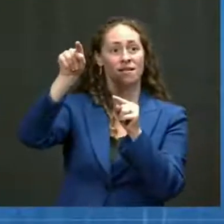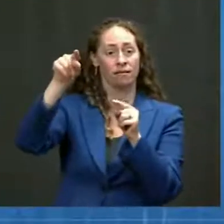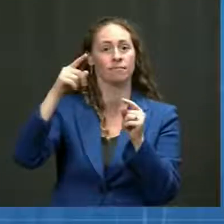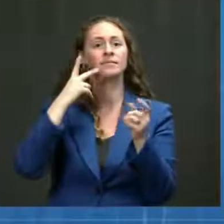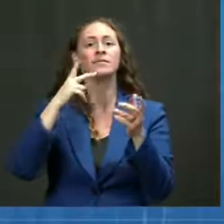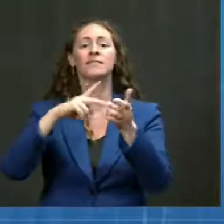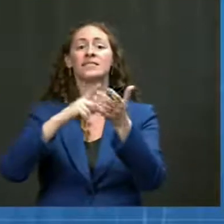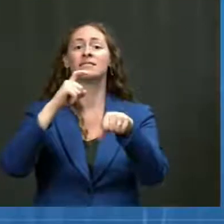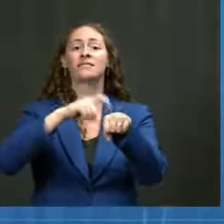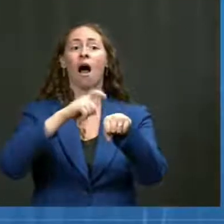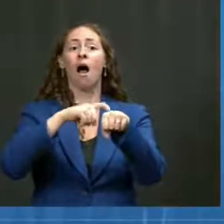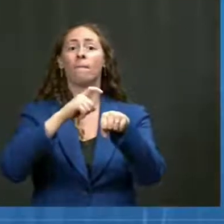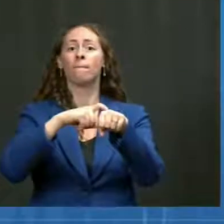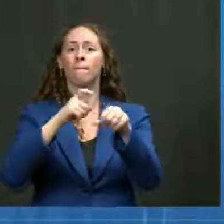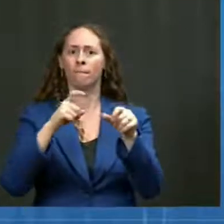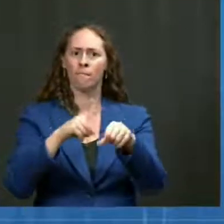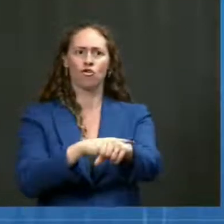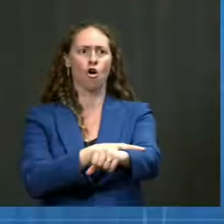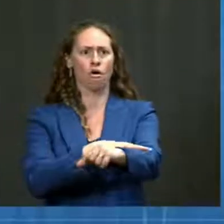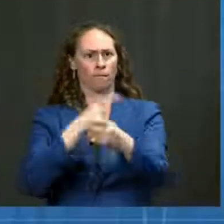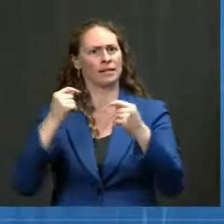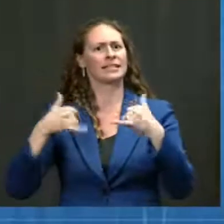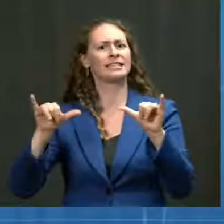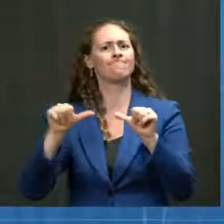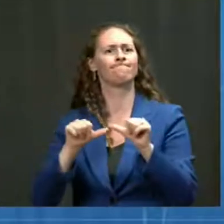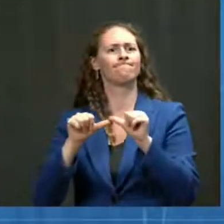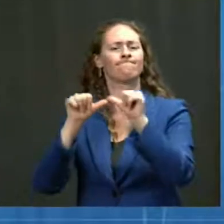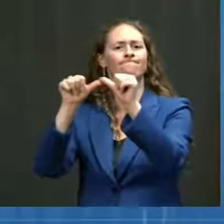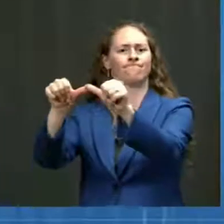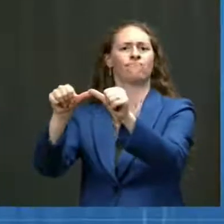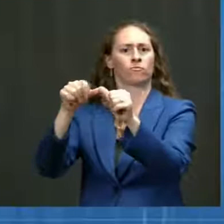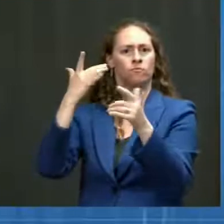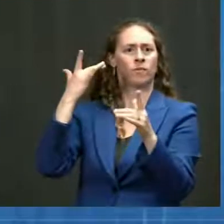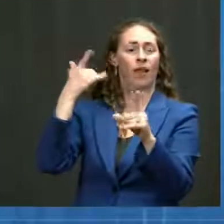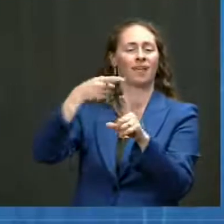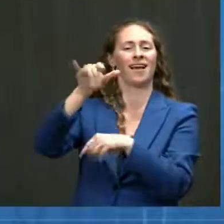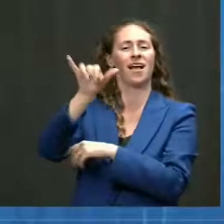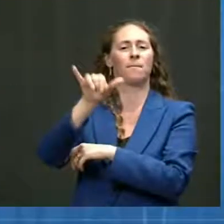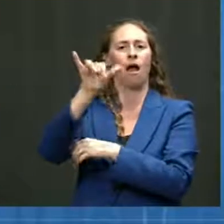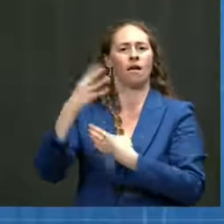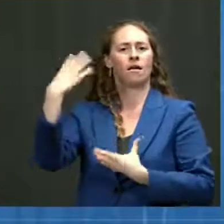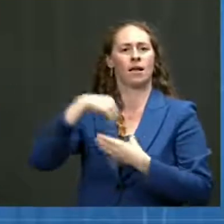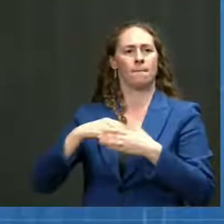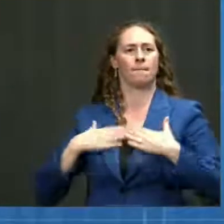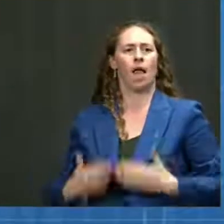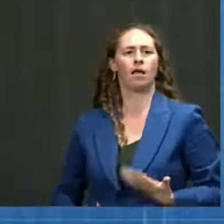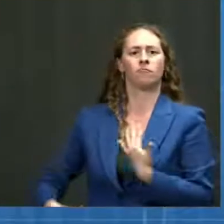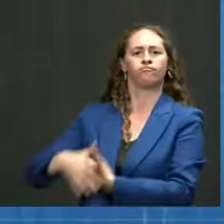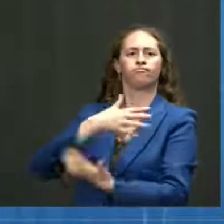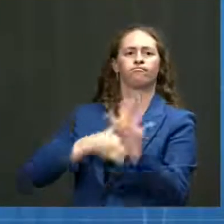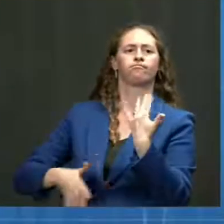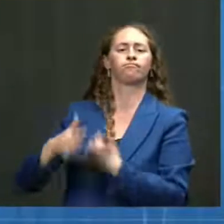YOU GET A HIGHER DEGREE OF EFFICACY.